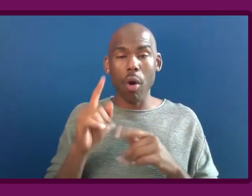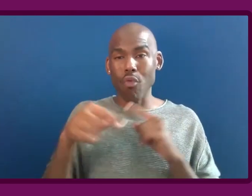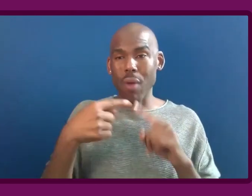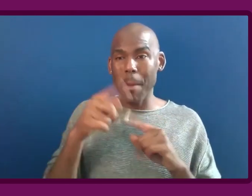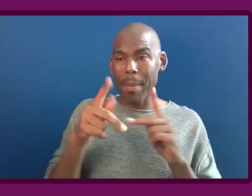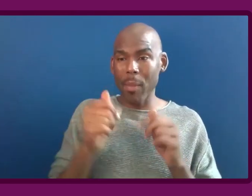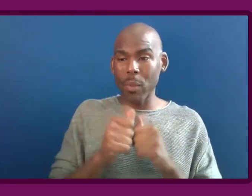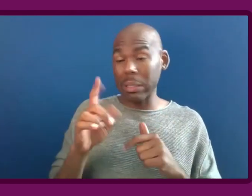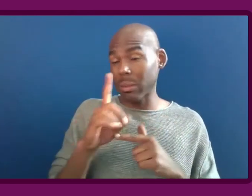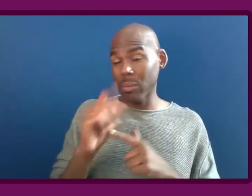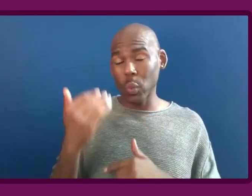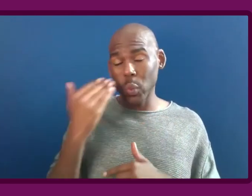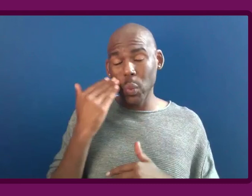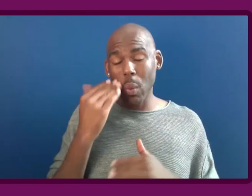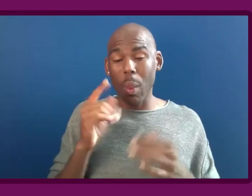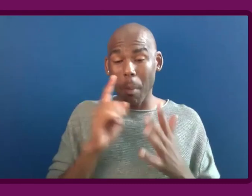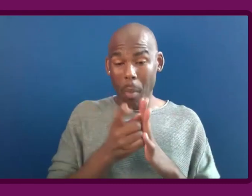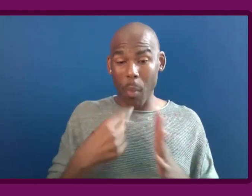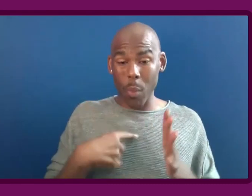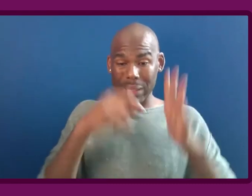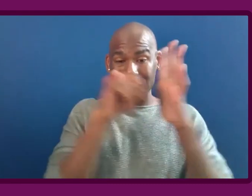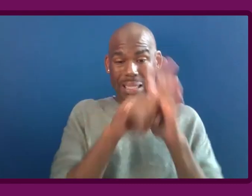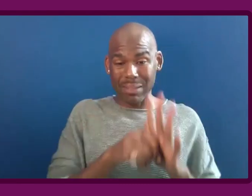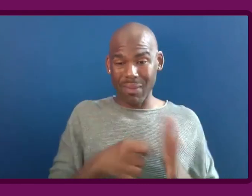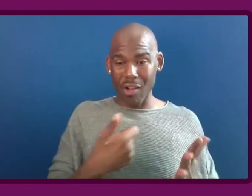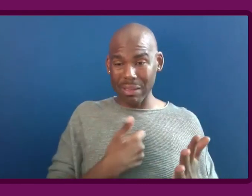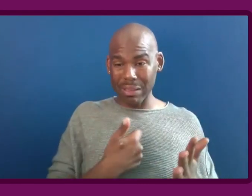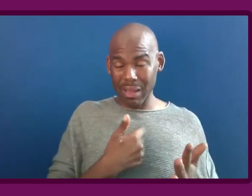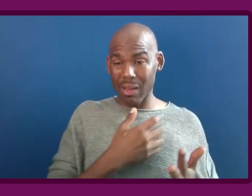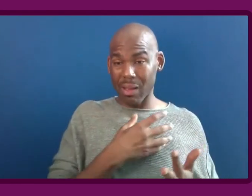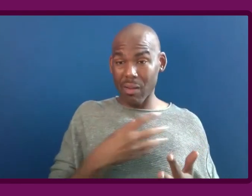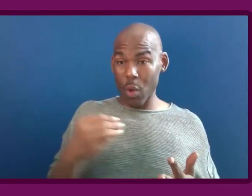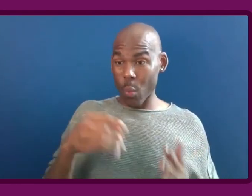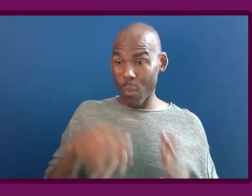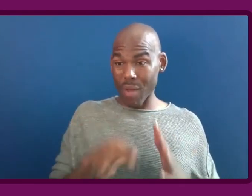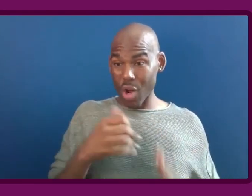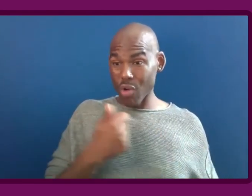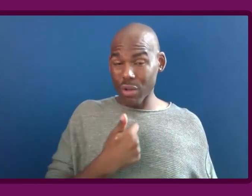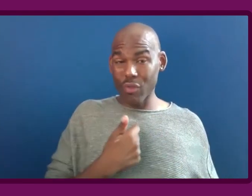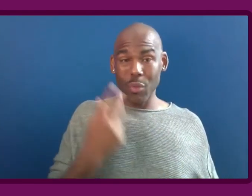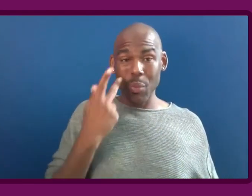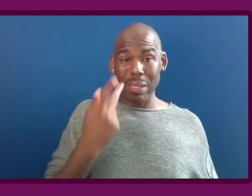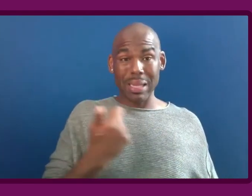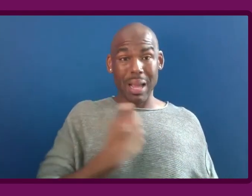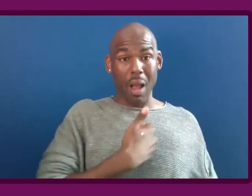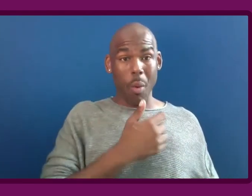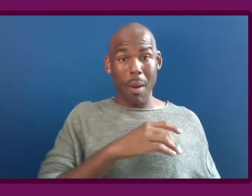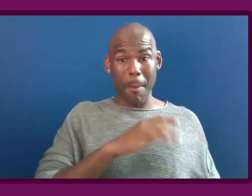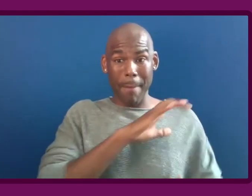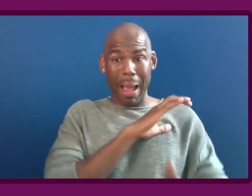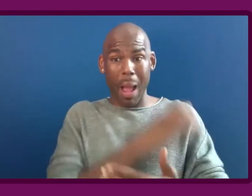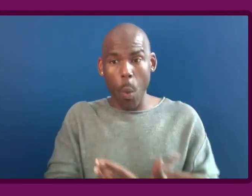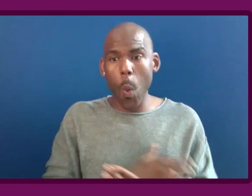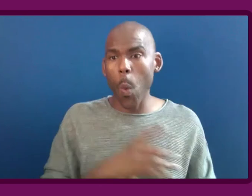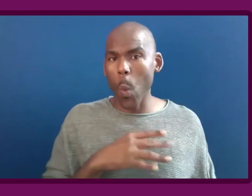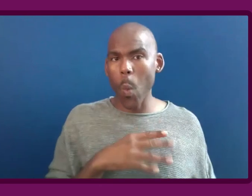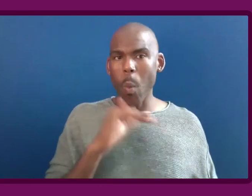loved since I was a little girl. I love Frida Kahlo. There's something memorizing about her. Ashley Inkumsah: Yes. Maryangel Garcia-Ramos: We lived in Mexico City,